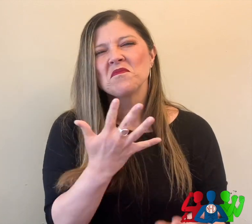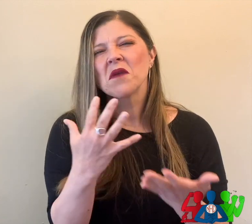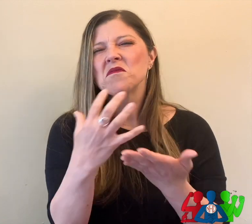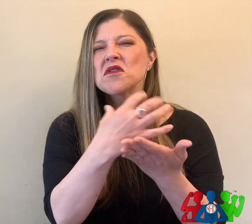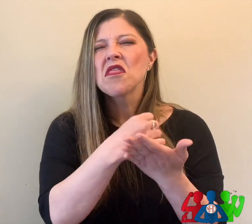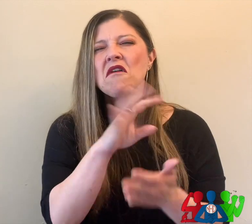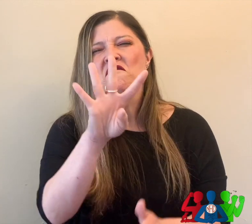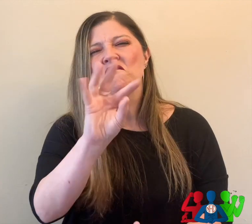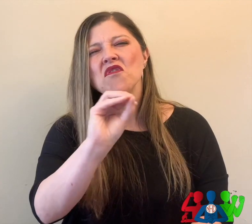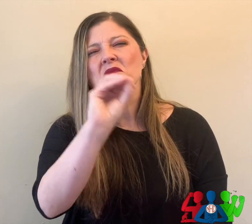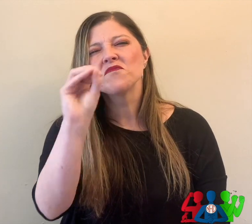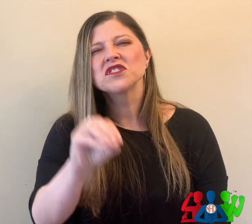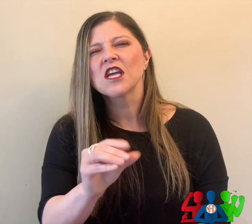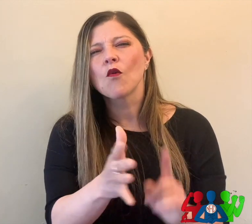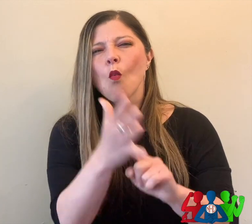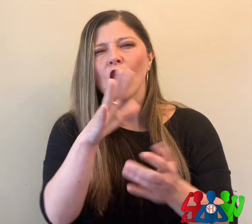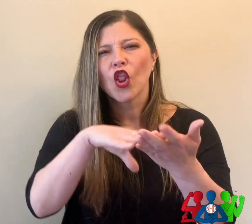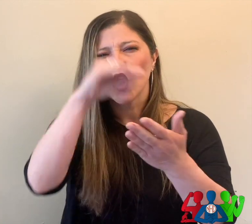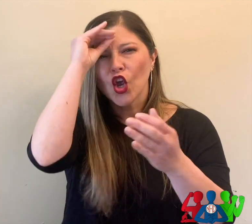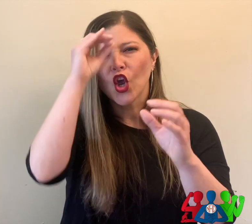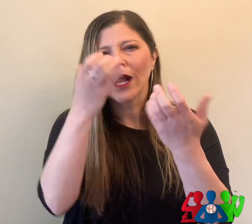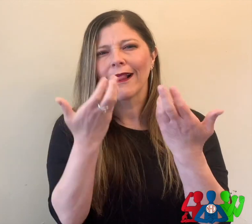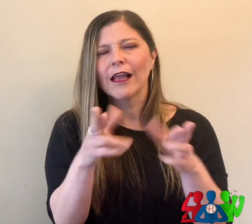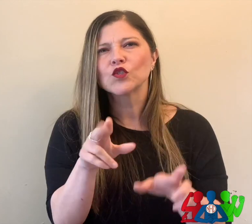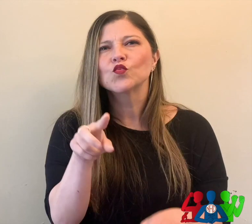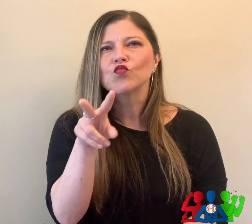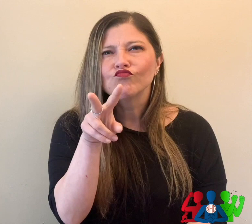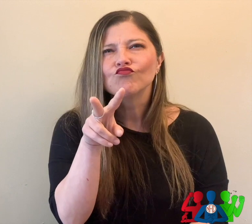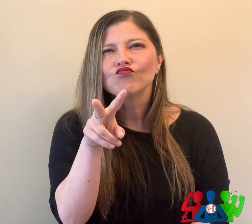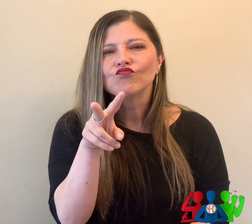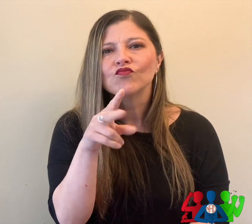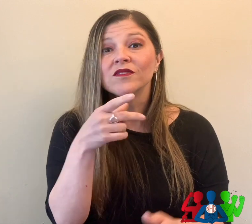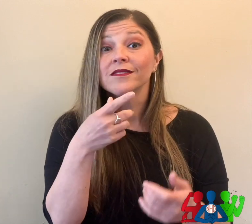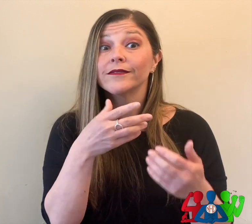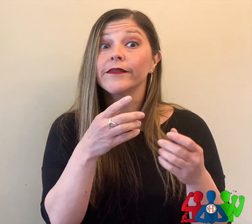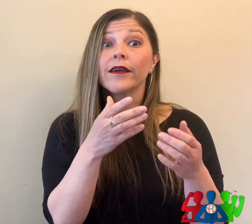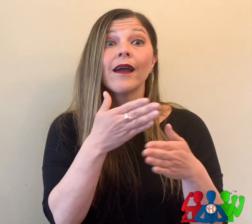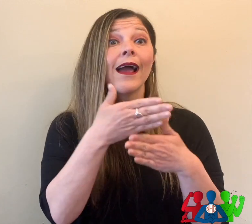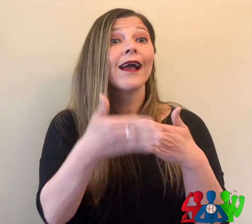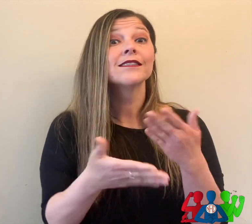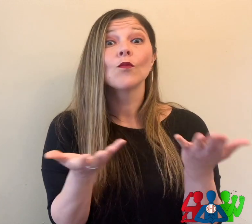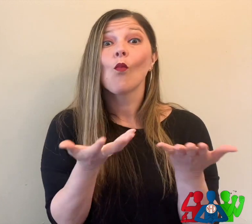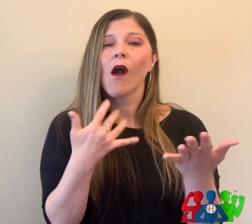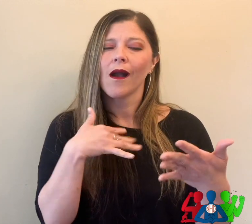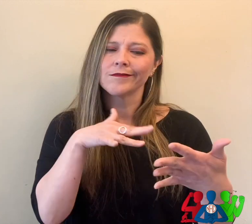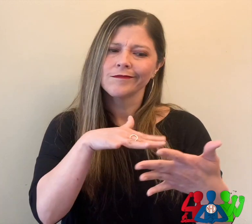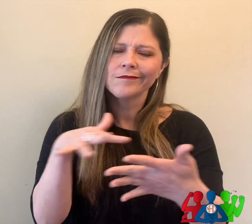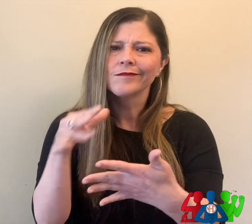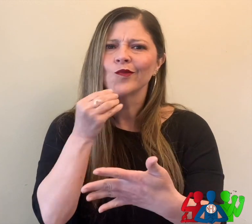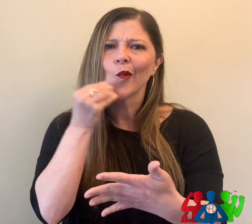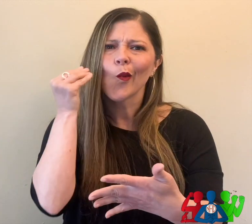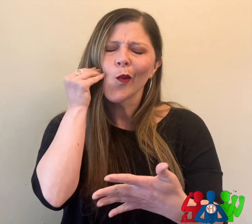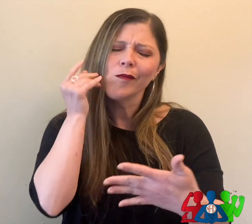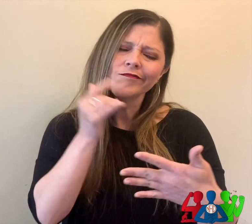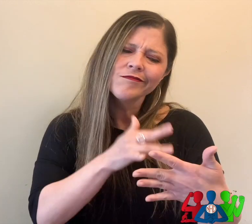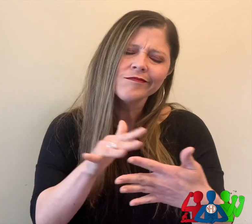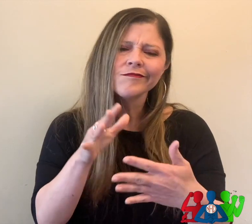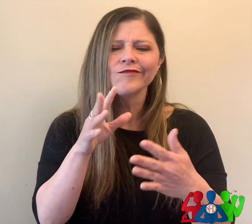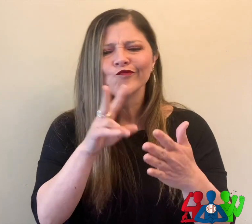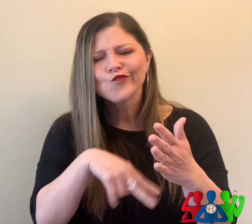really capture everything, to be honest, maybe 40% of what was going on in the classroom. That